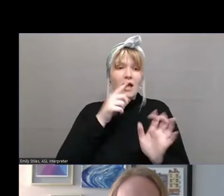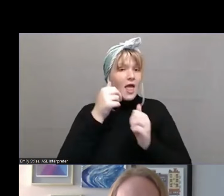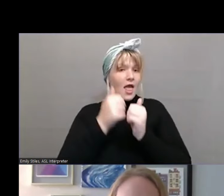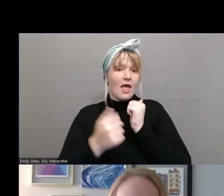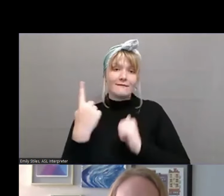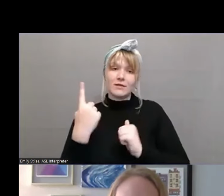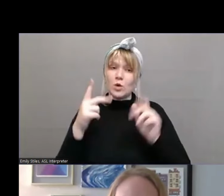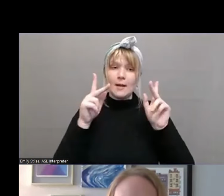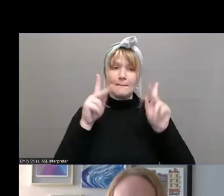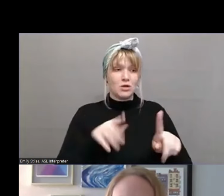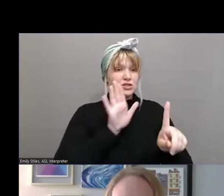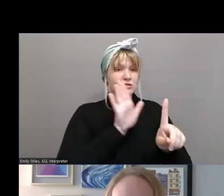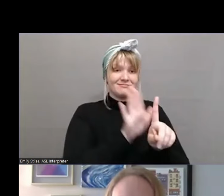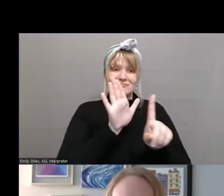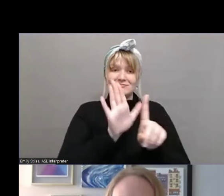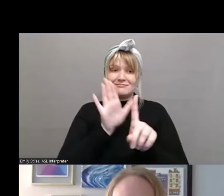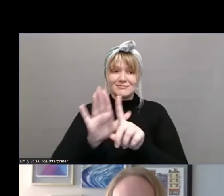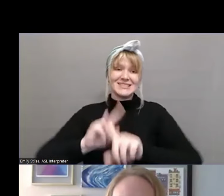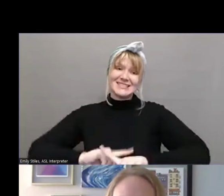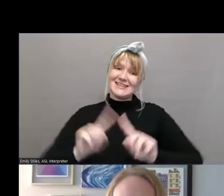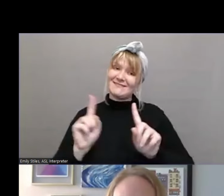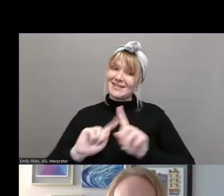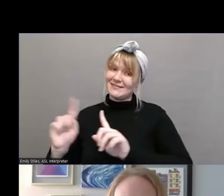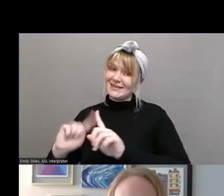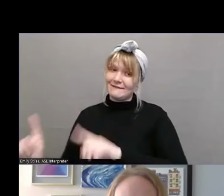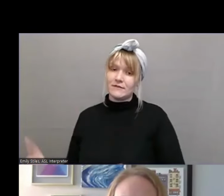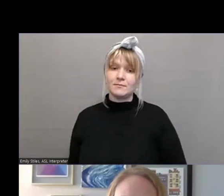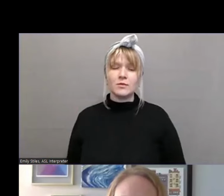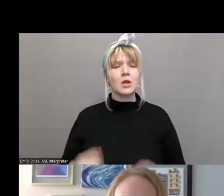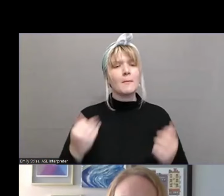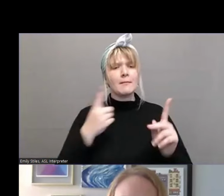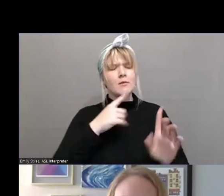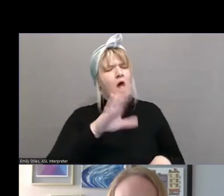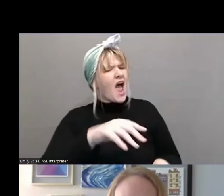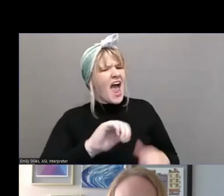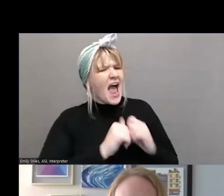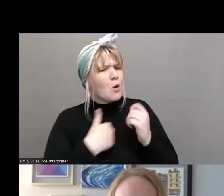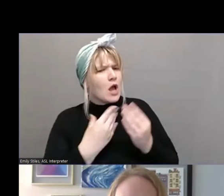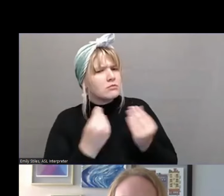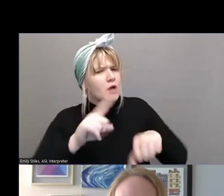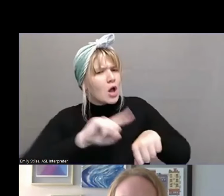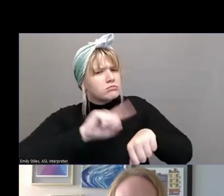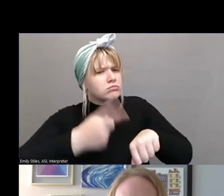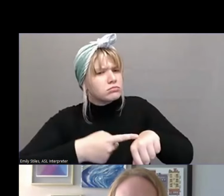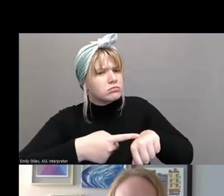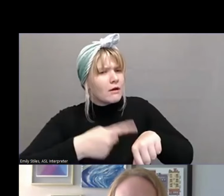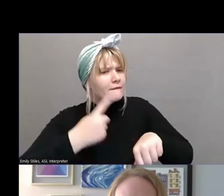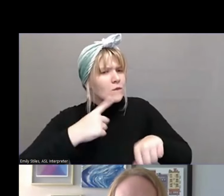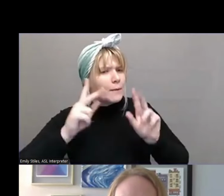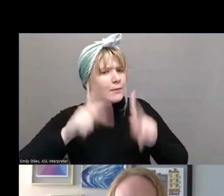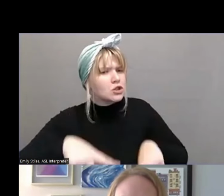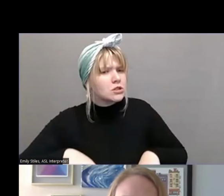so we have had questions about things like mobility. What is the best type of mobility device for somebody, and you have to look at a lot of